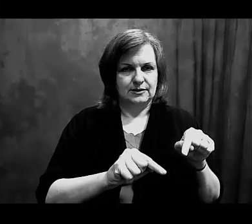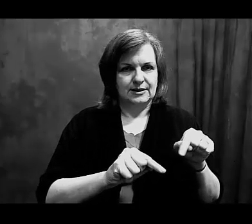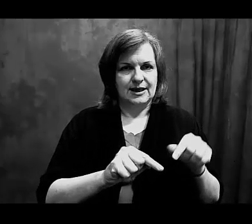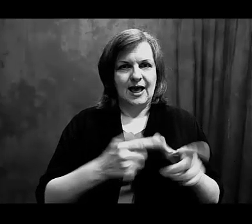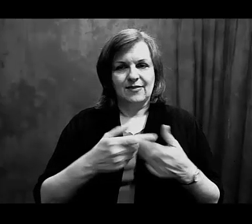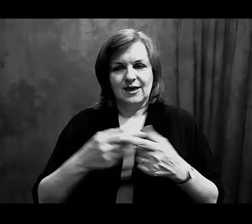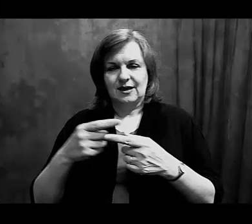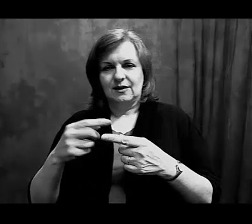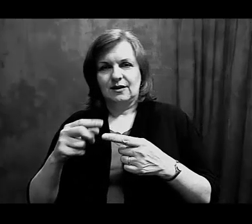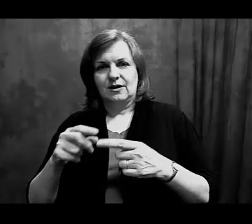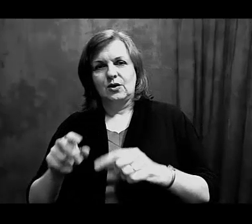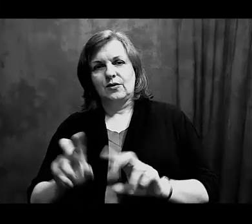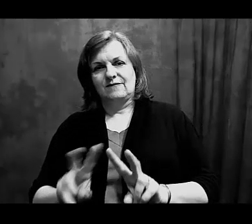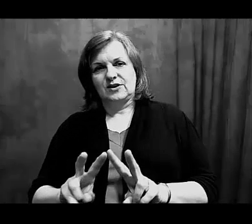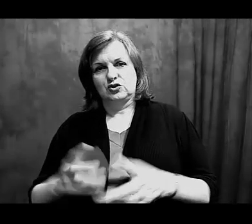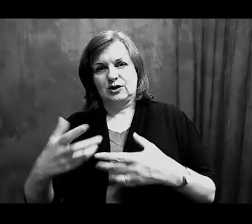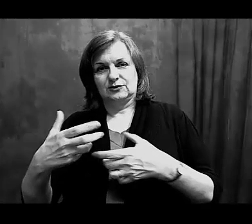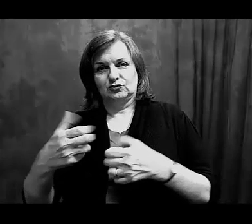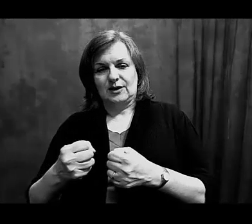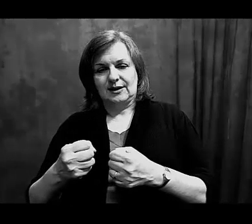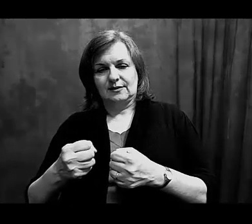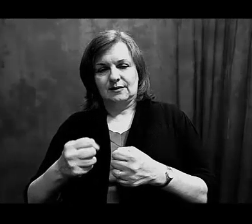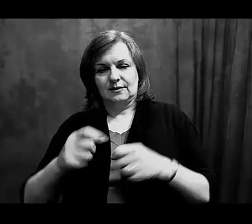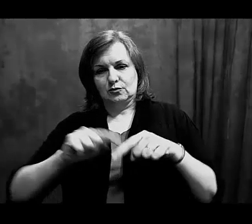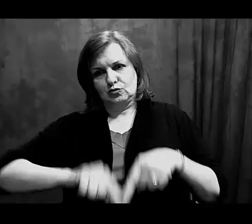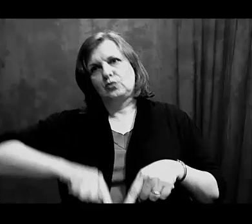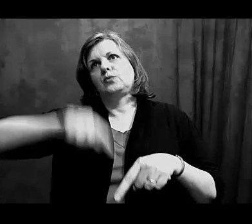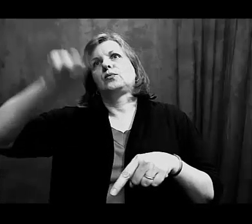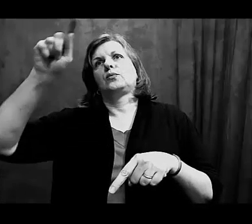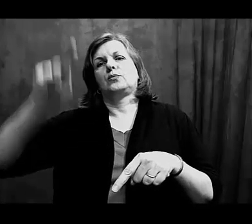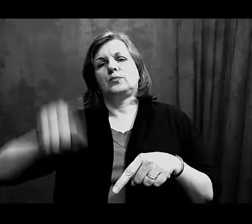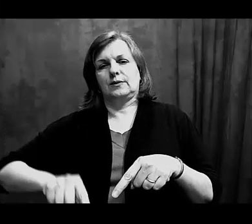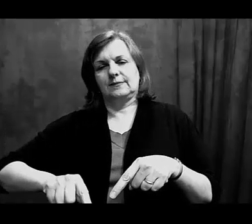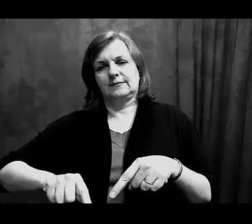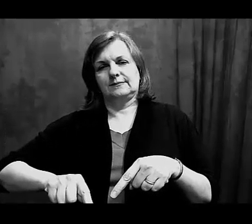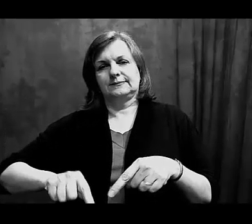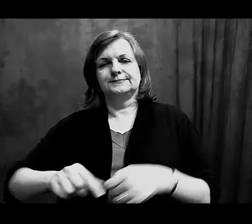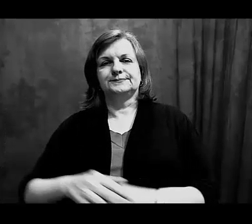We see the beating and if you can follow this through the yellow